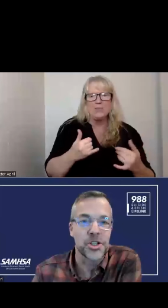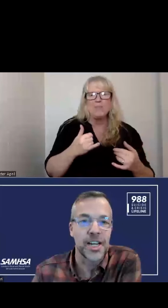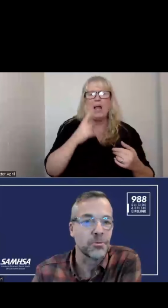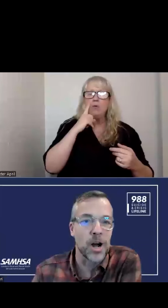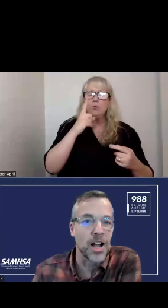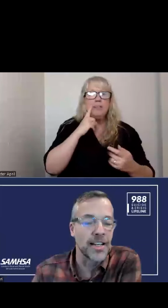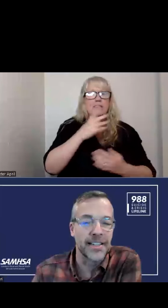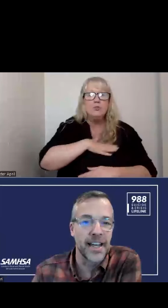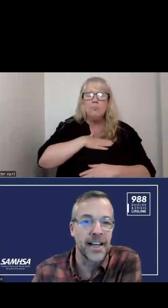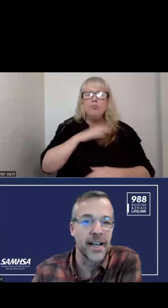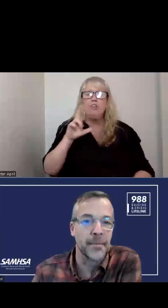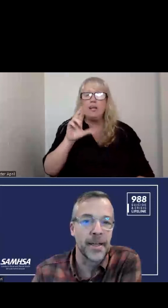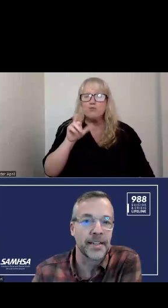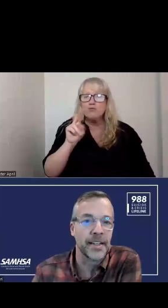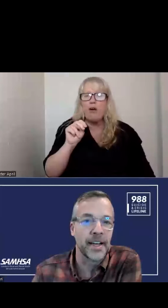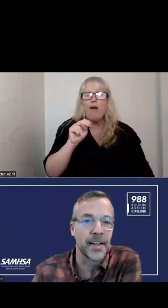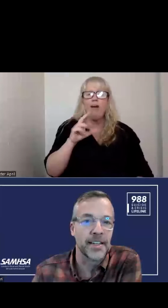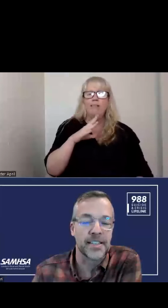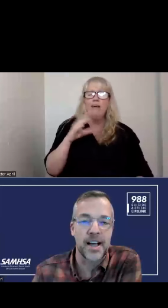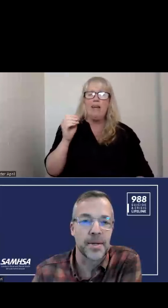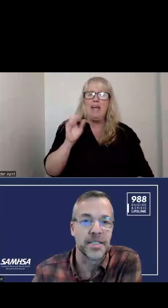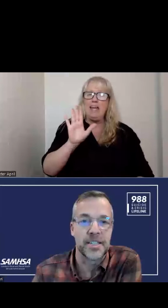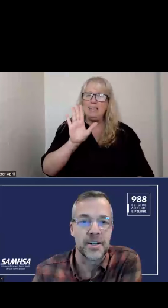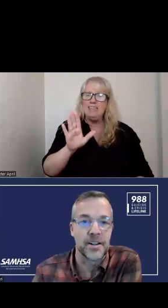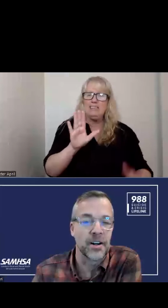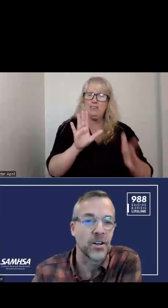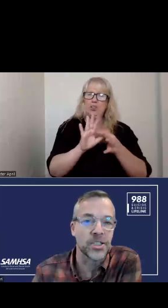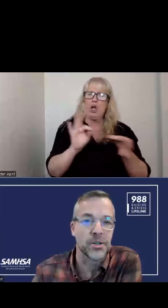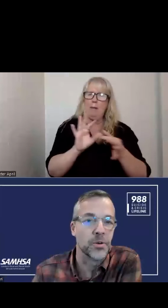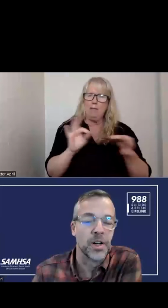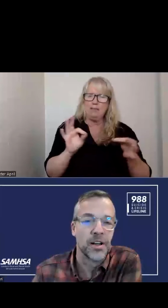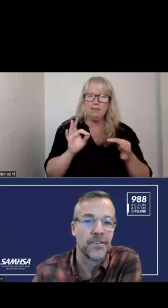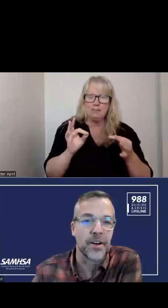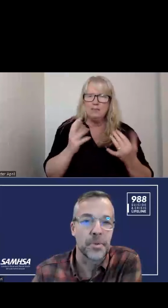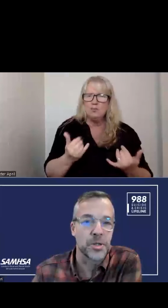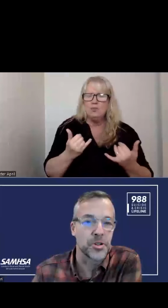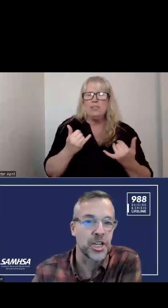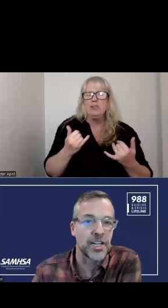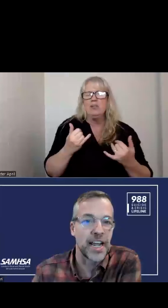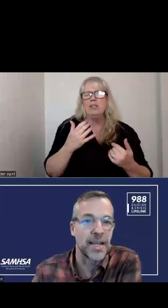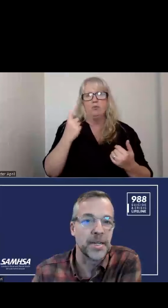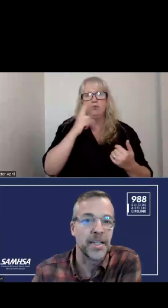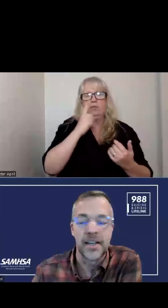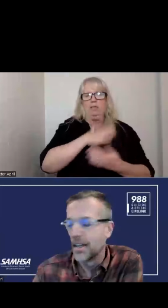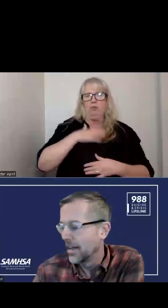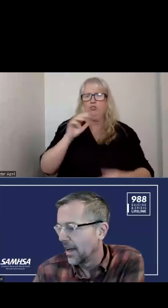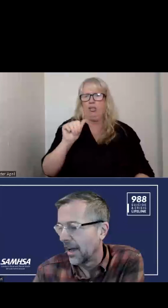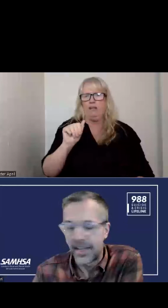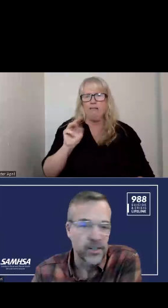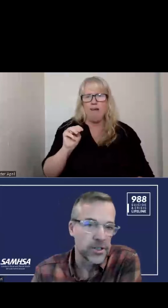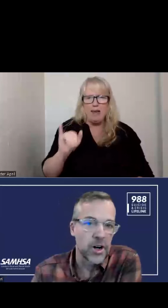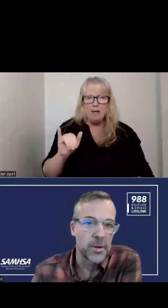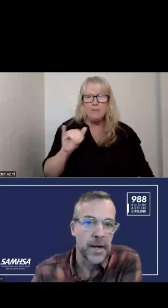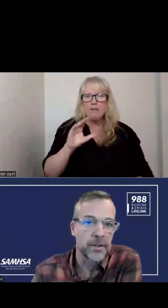APPRECIATE RON AND VERY MUCH APPRECIATE AMY AND HER TALK ABOUT